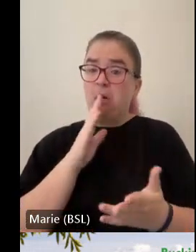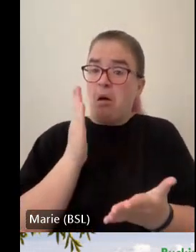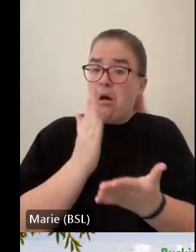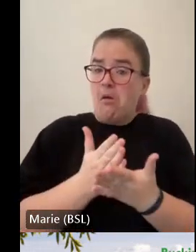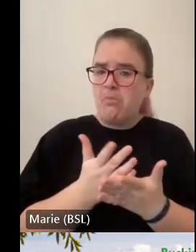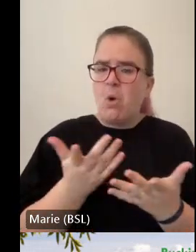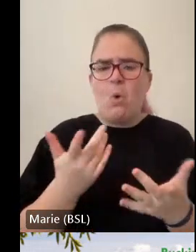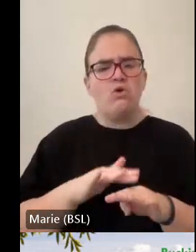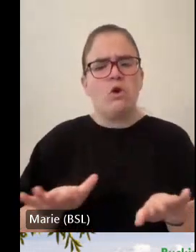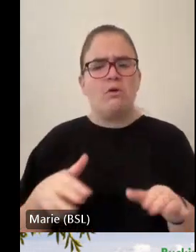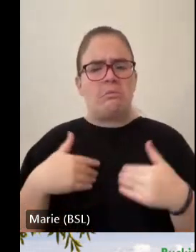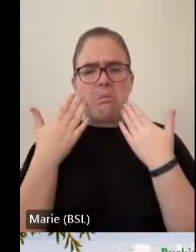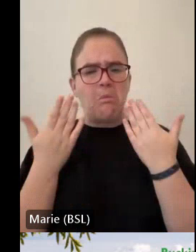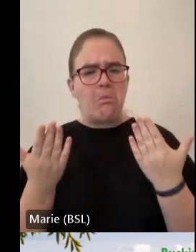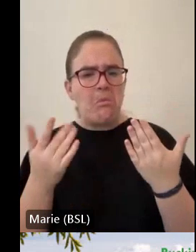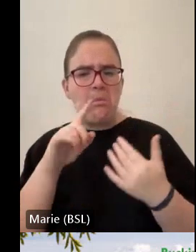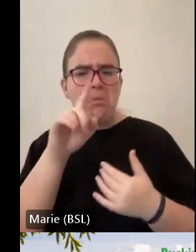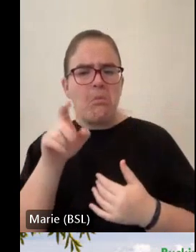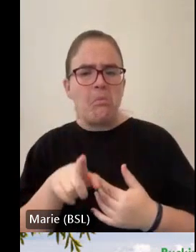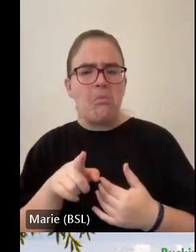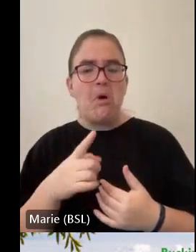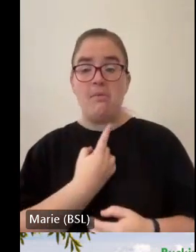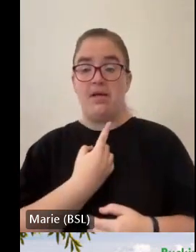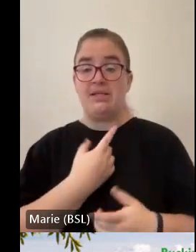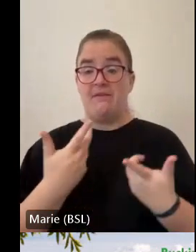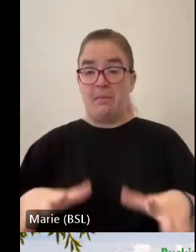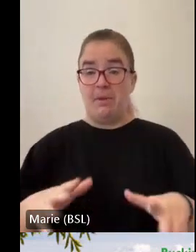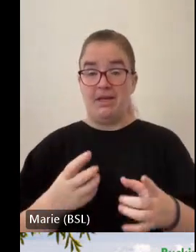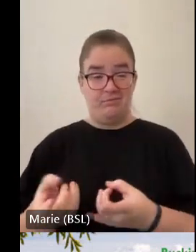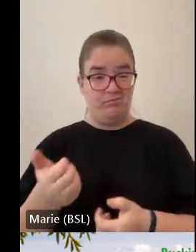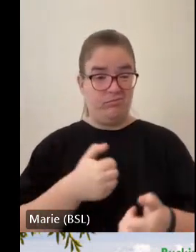And certainly I've had several from, you know, every or another